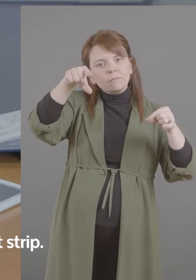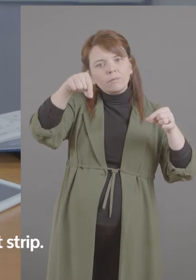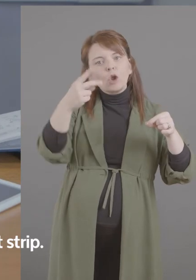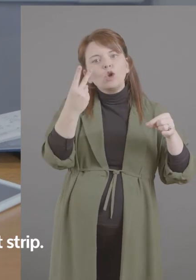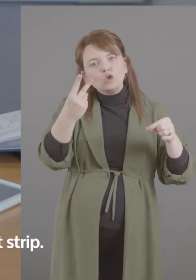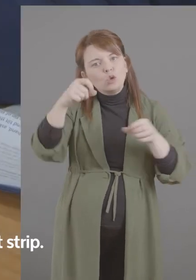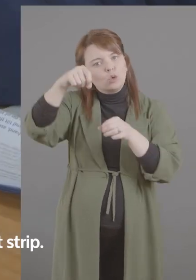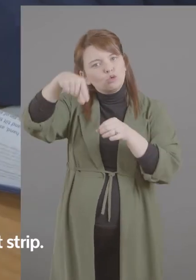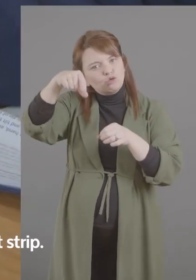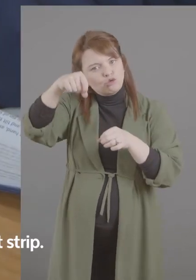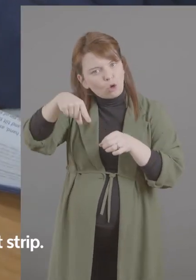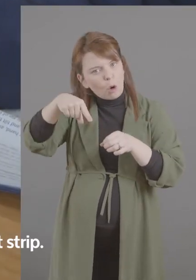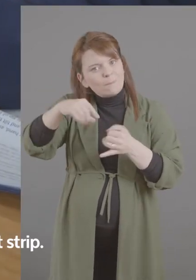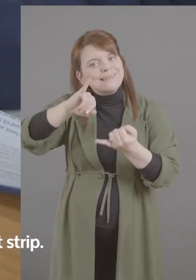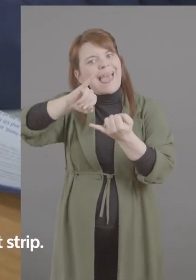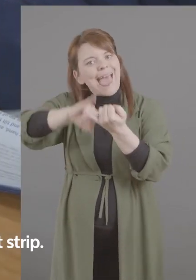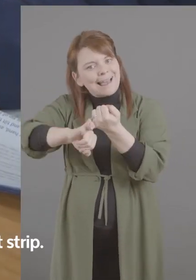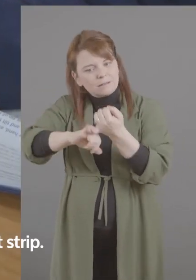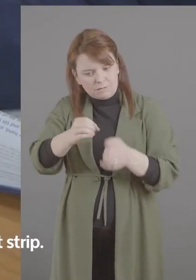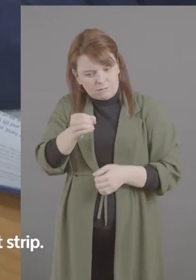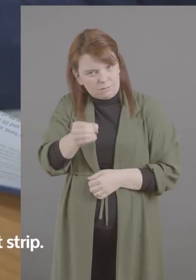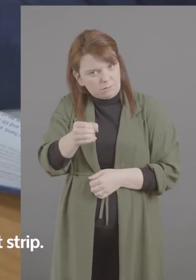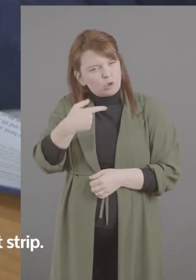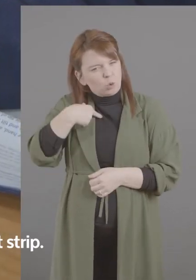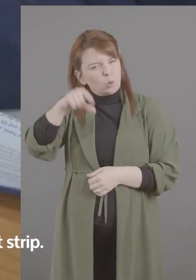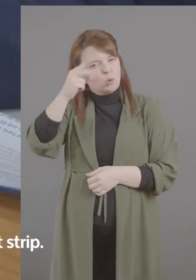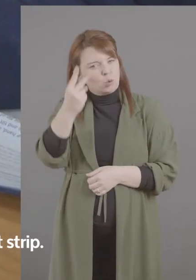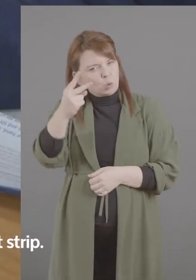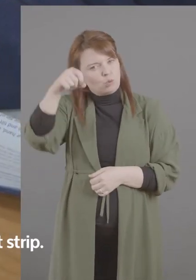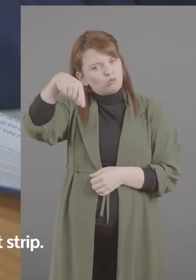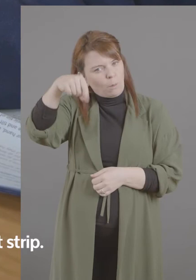Gently squeeze two drops of fluid from the extraction tube onto the specimen well on